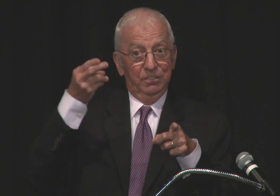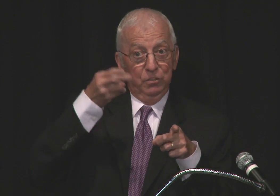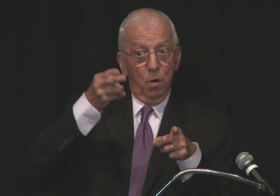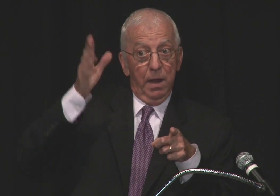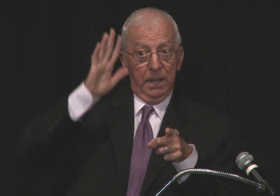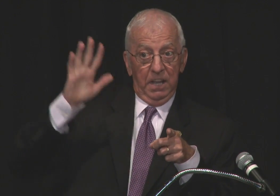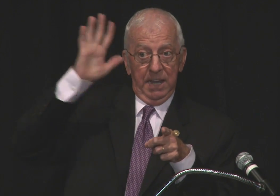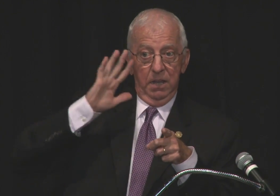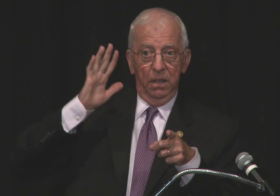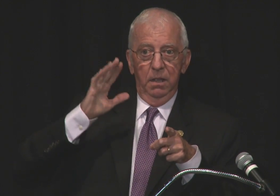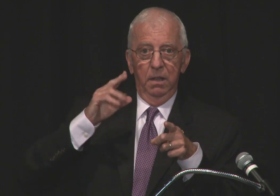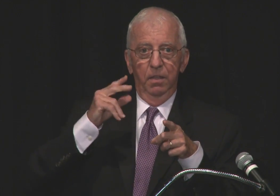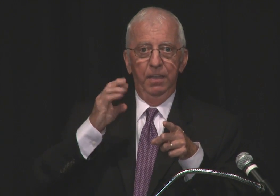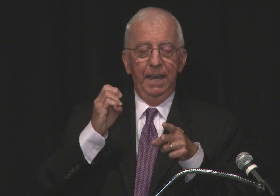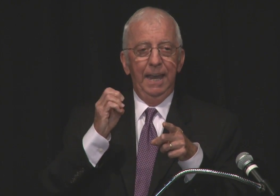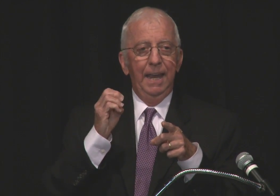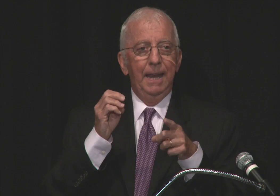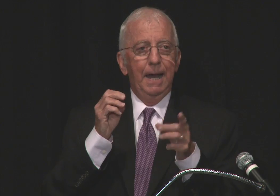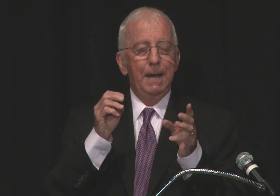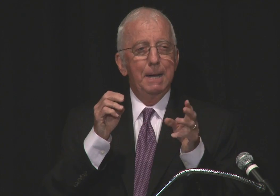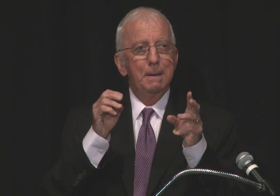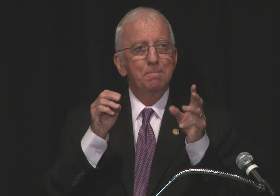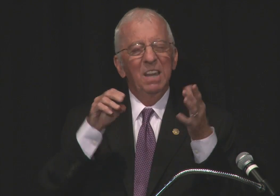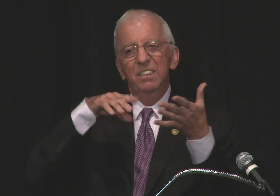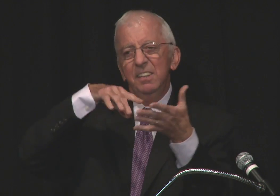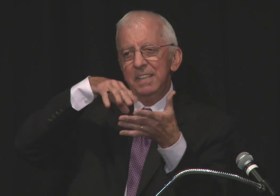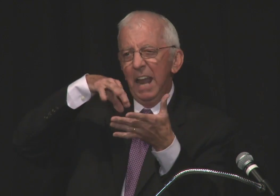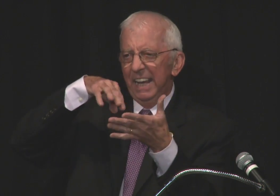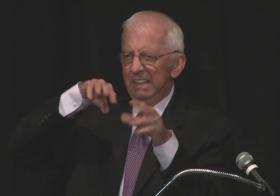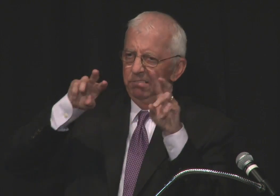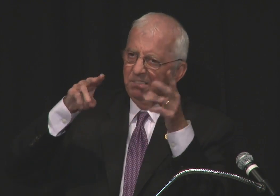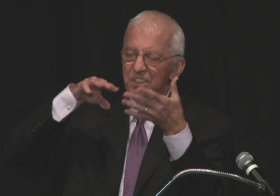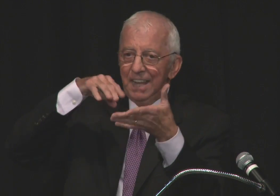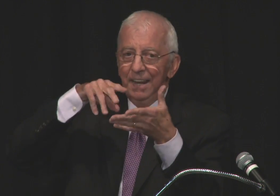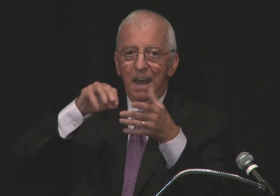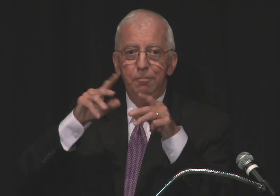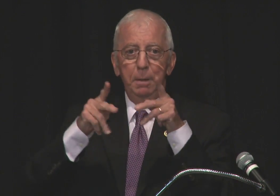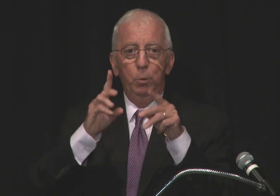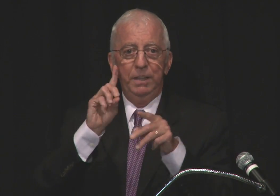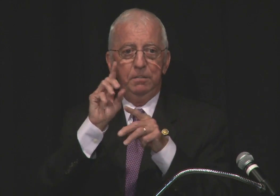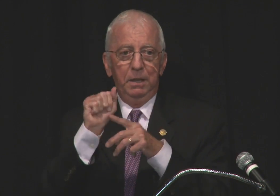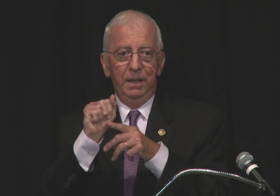Historically the study, study of people with disabilities